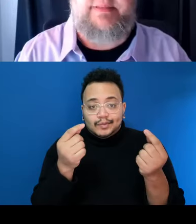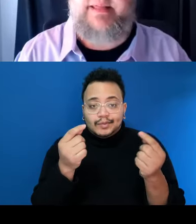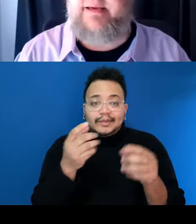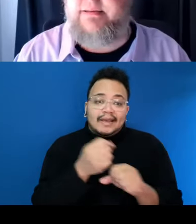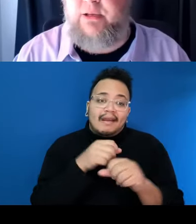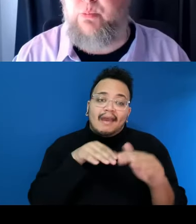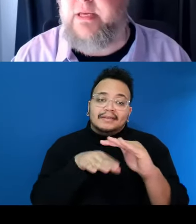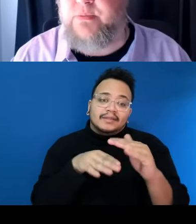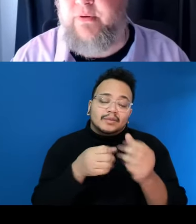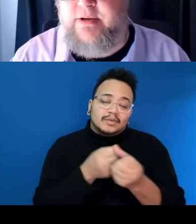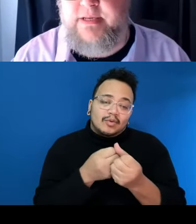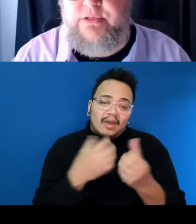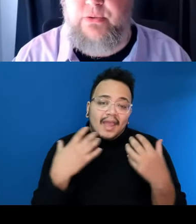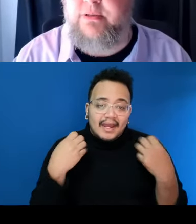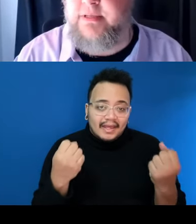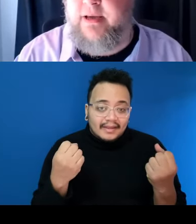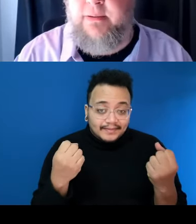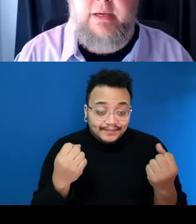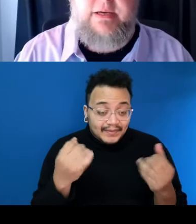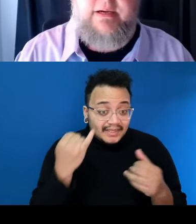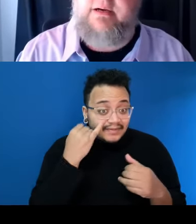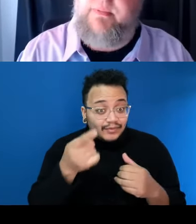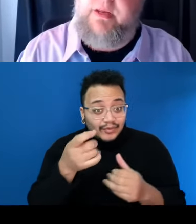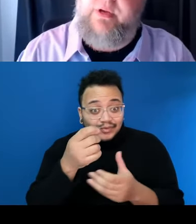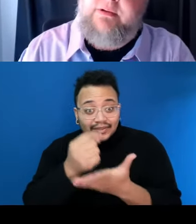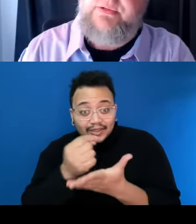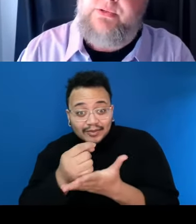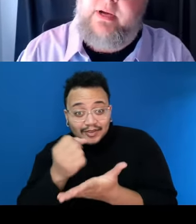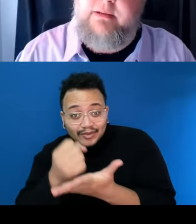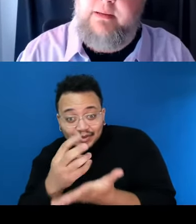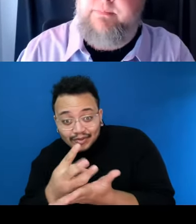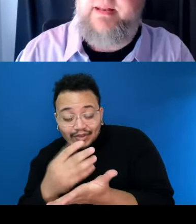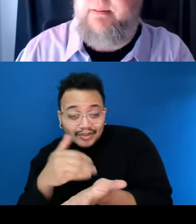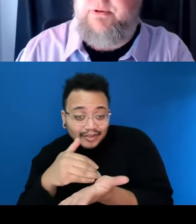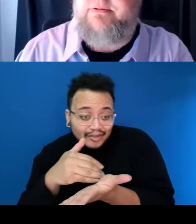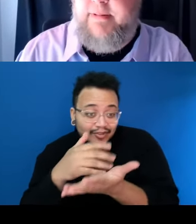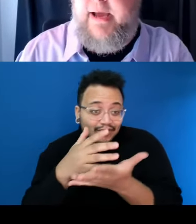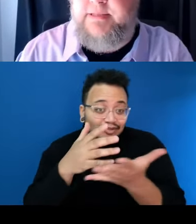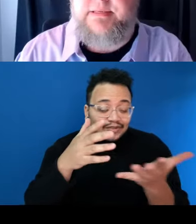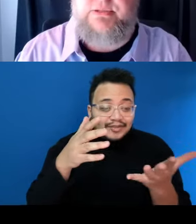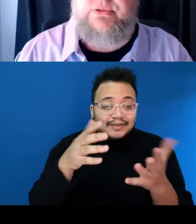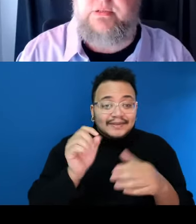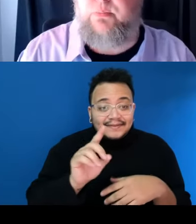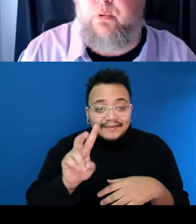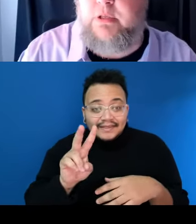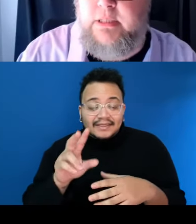that's something that we as providers can do all the time and we can also try to en enable access to support